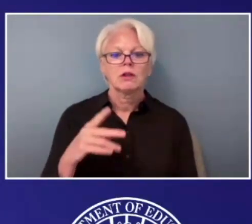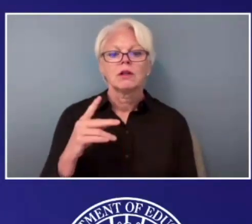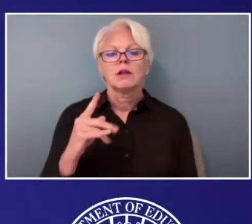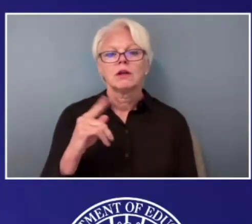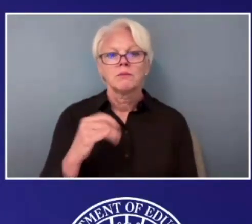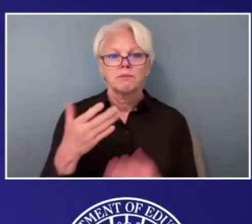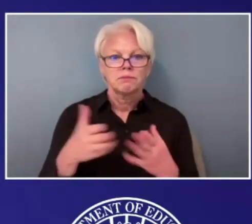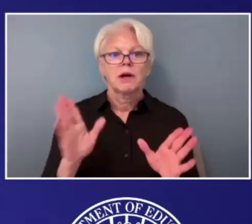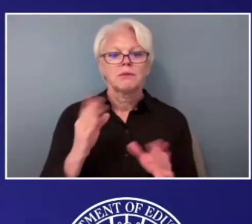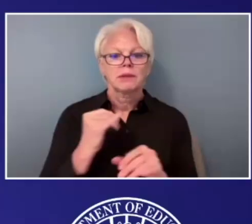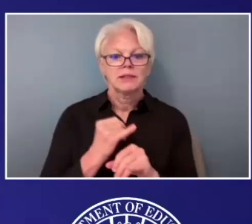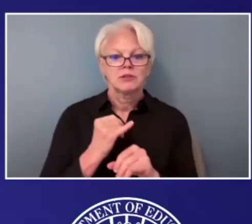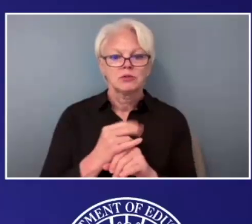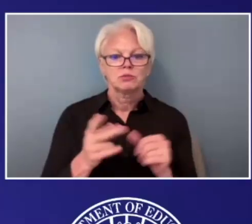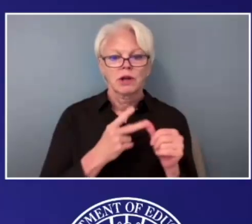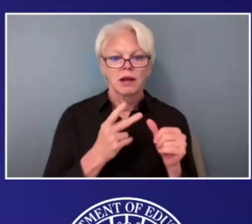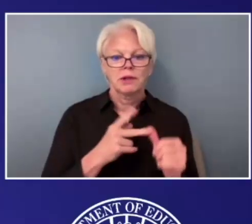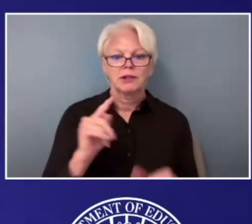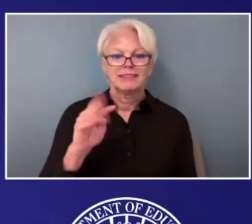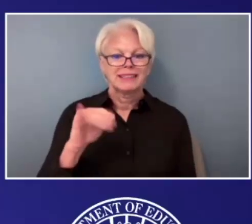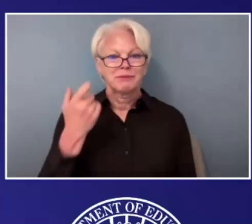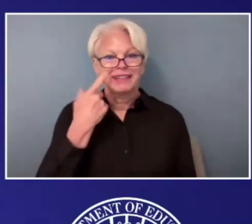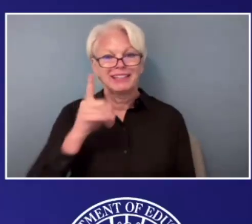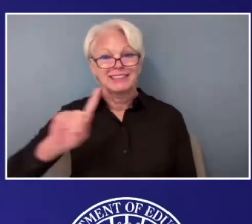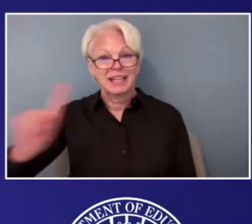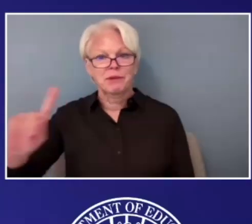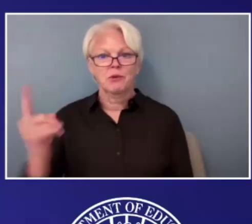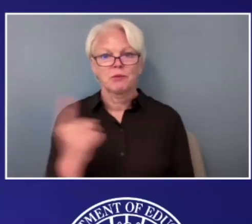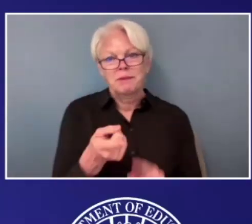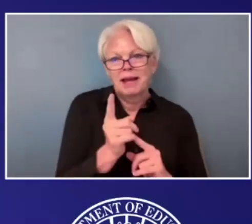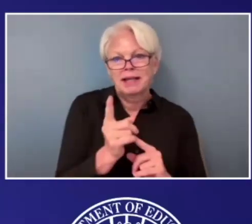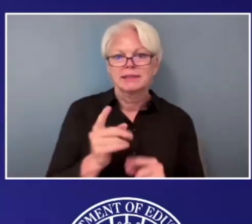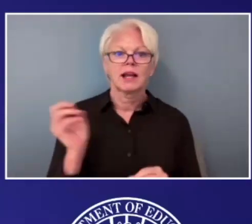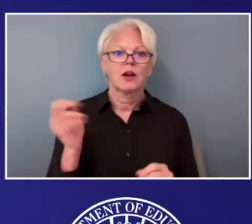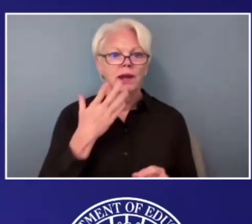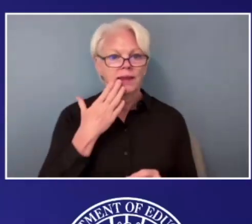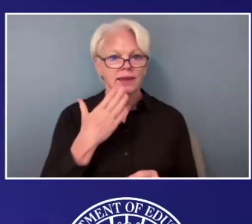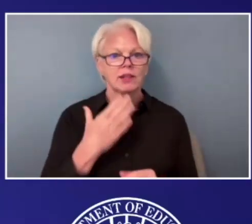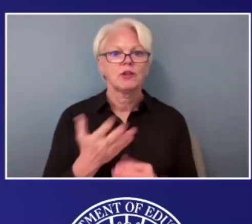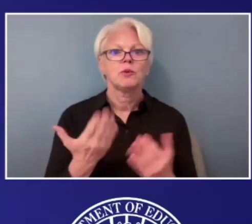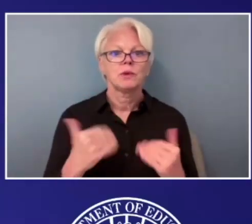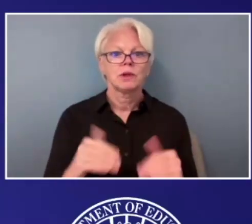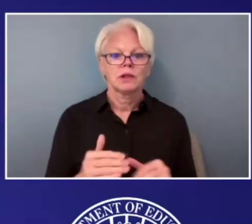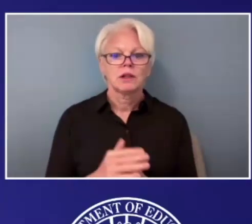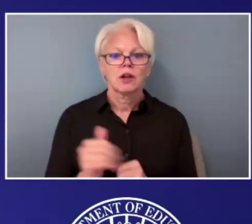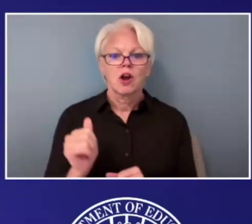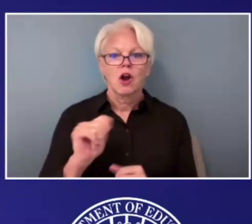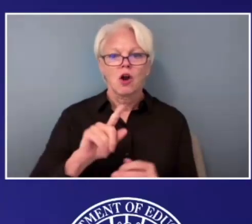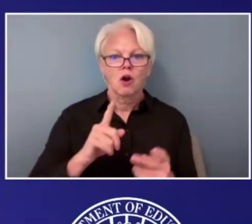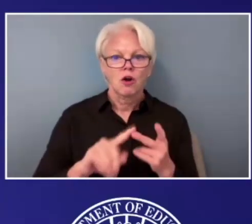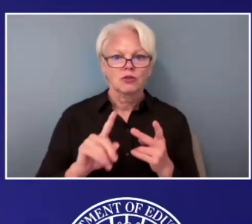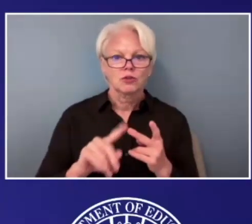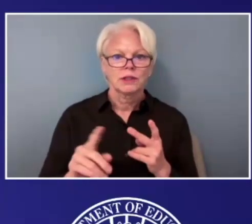Timothy just stepped out. He should be back in just a second. Okay. Thank you. Alternate? Matt Ellsworth.